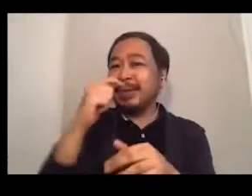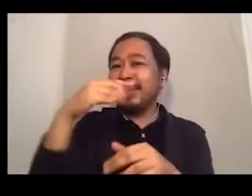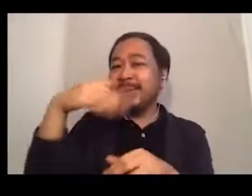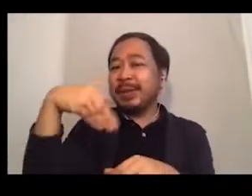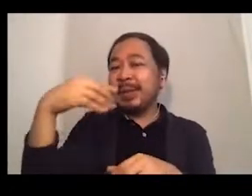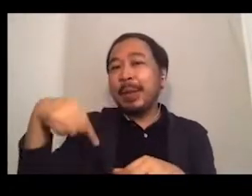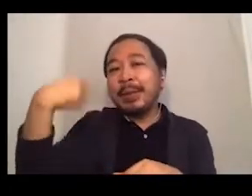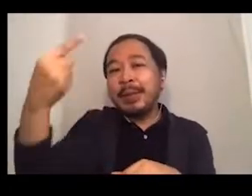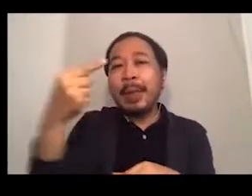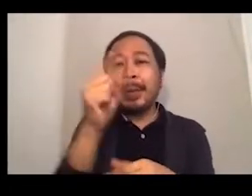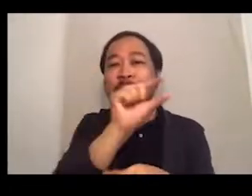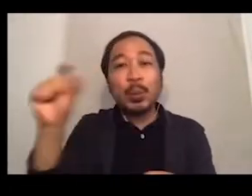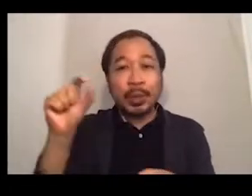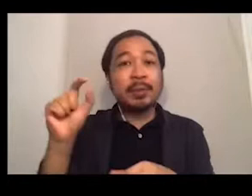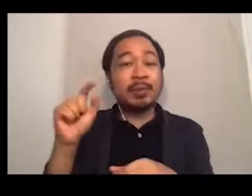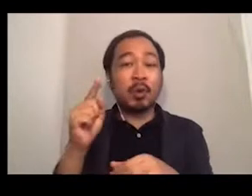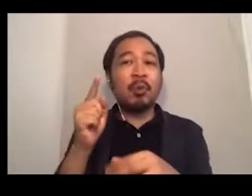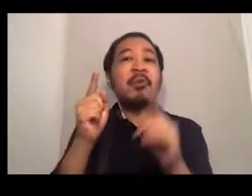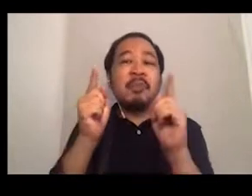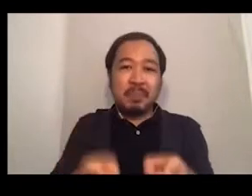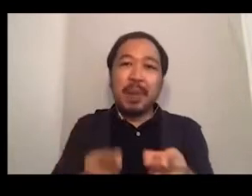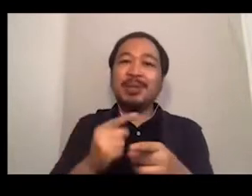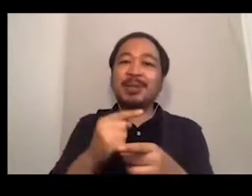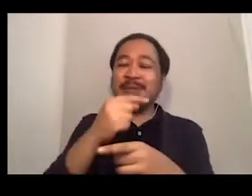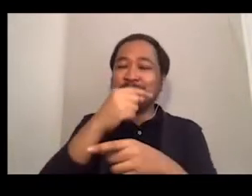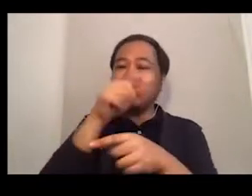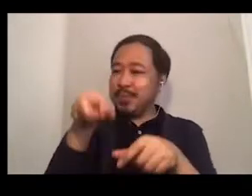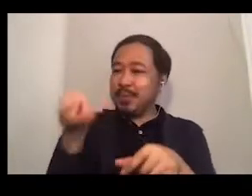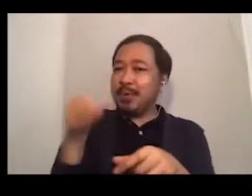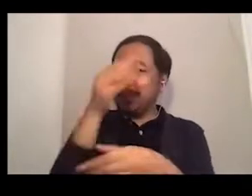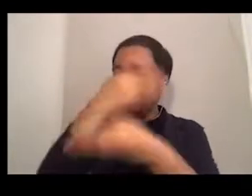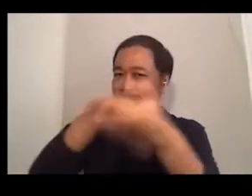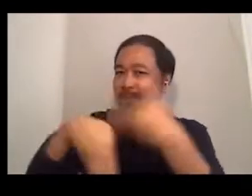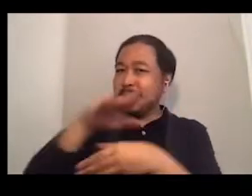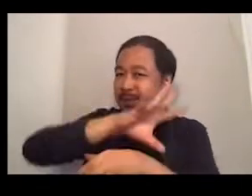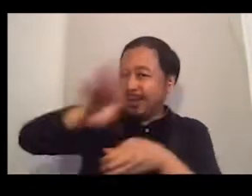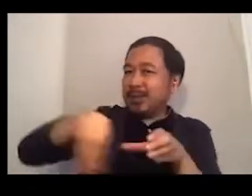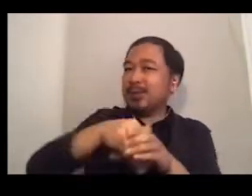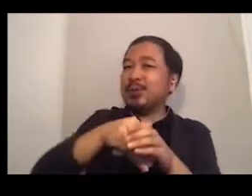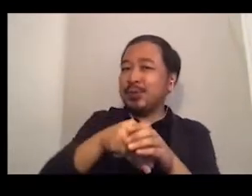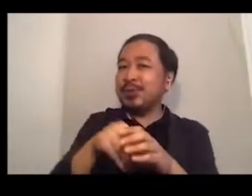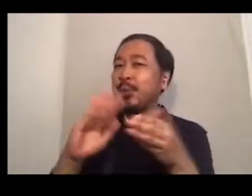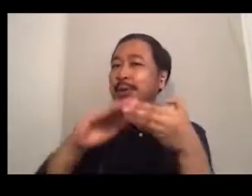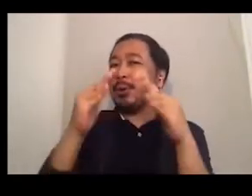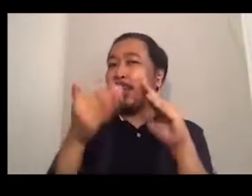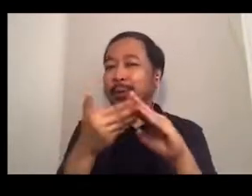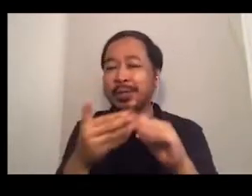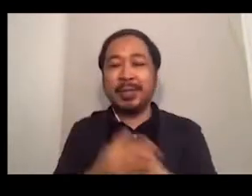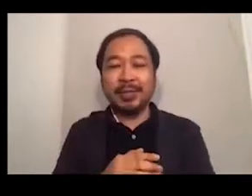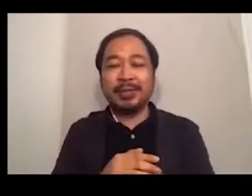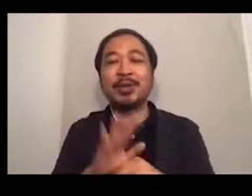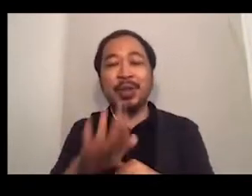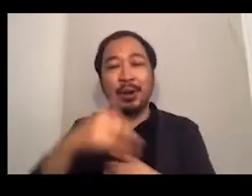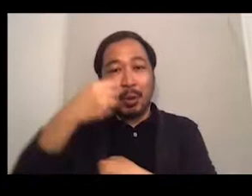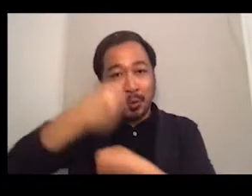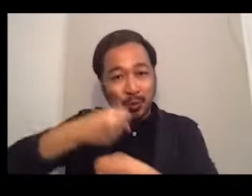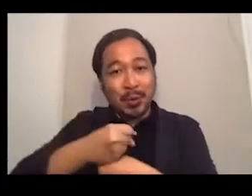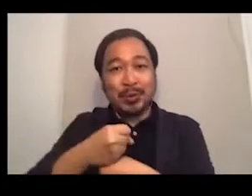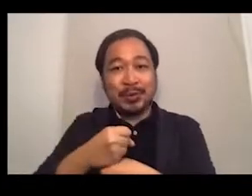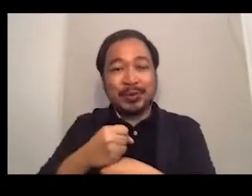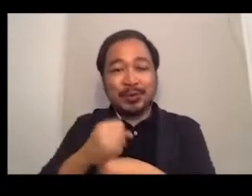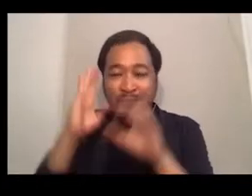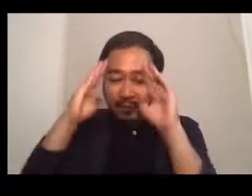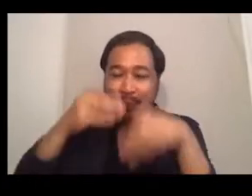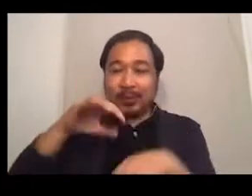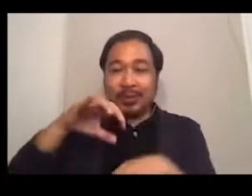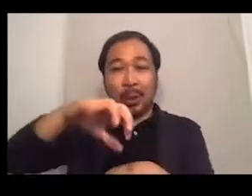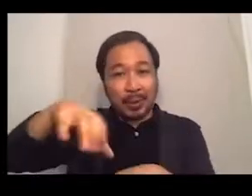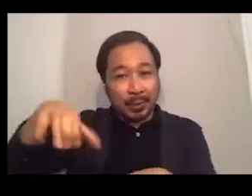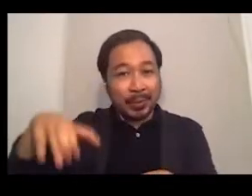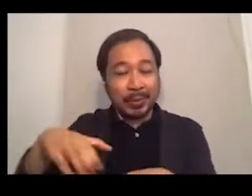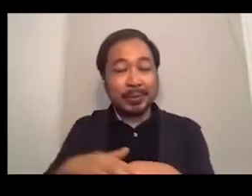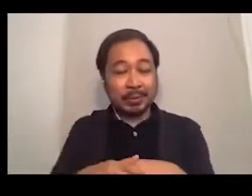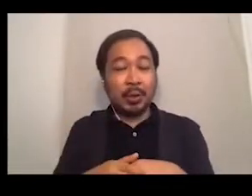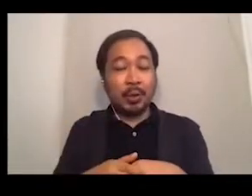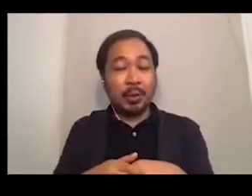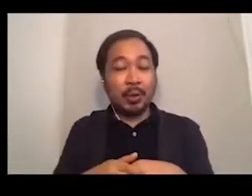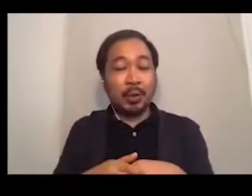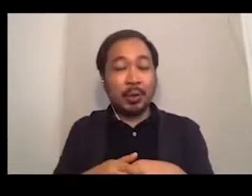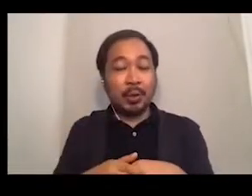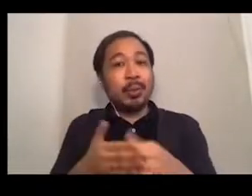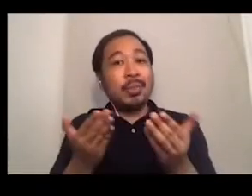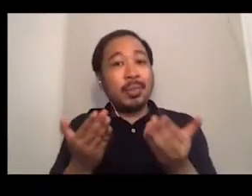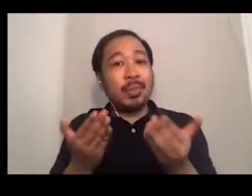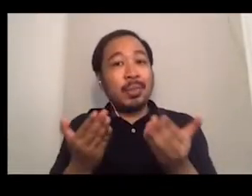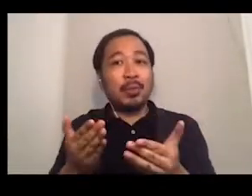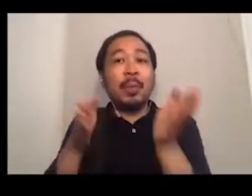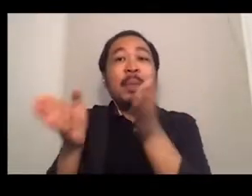And, we are planning to go out, as I say briefly, and to make sure that we include all people with disabilities in the program.